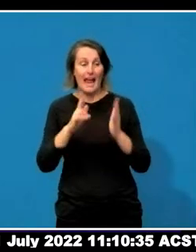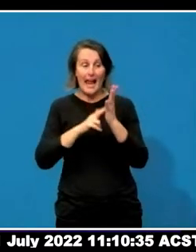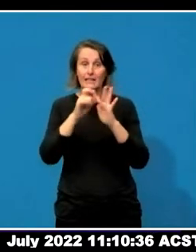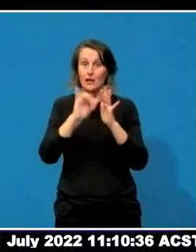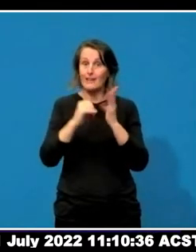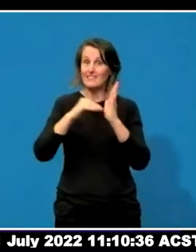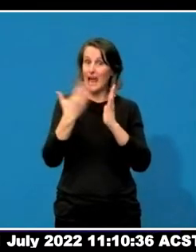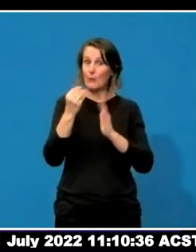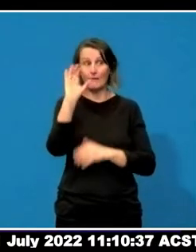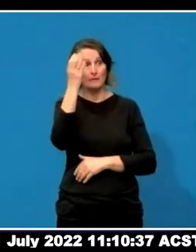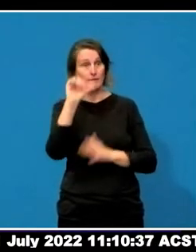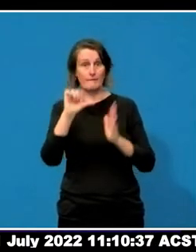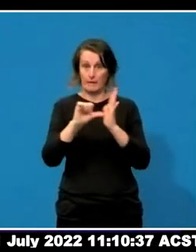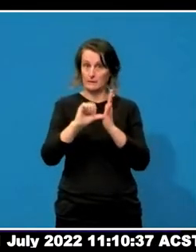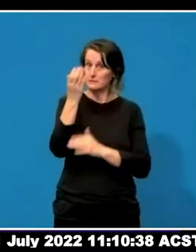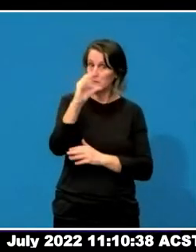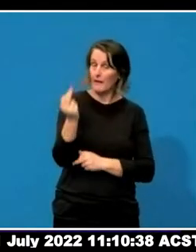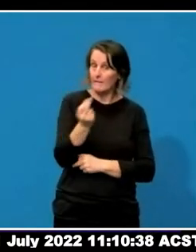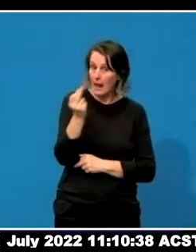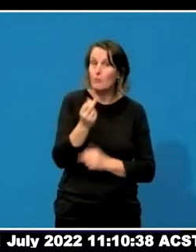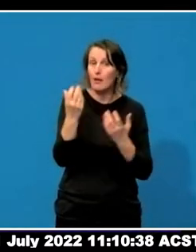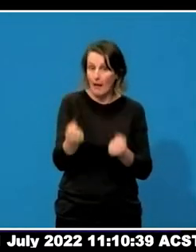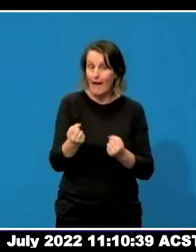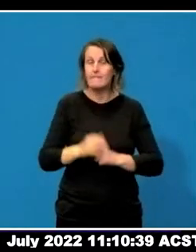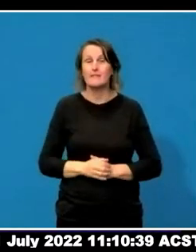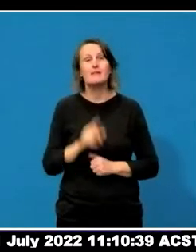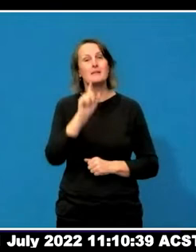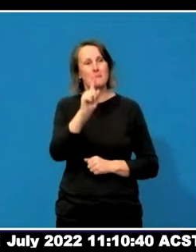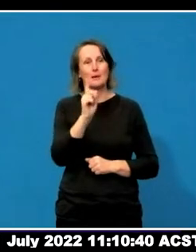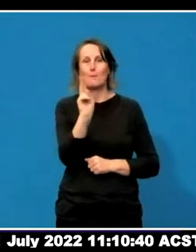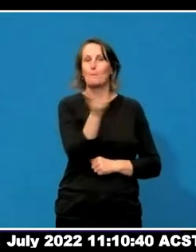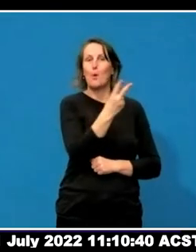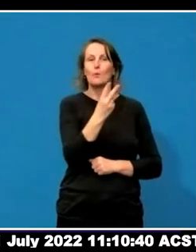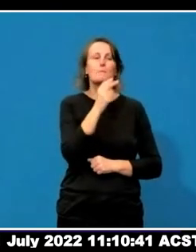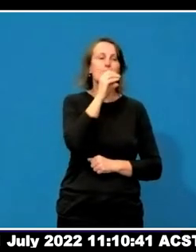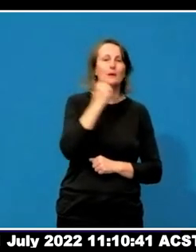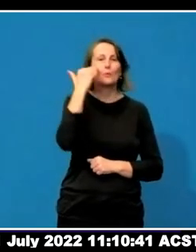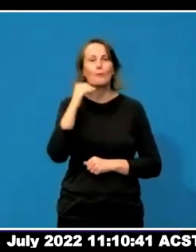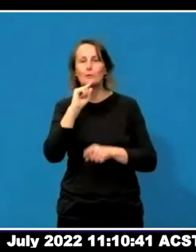Geoff and Marmingee will outline a number of concerns about access to and the use of those